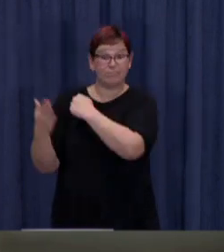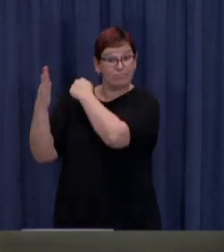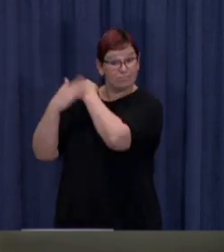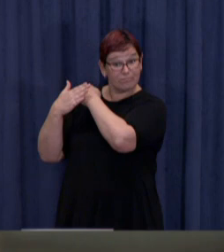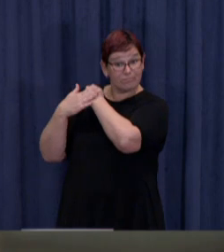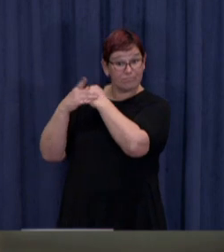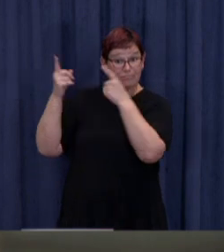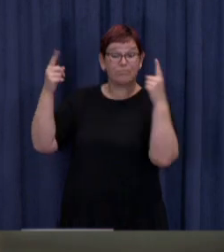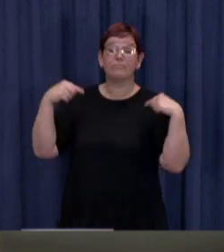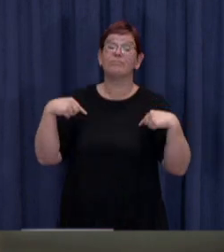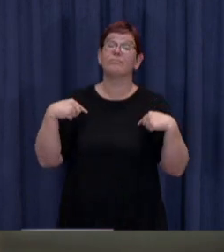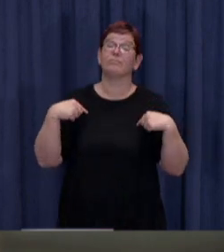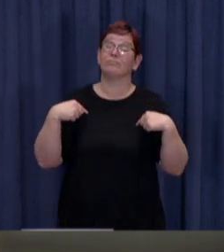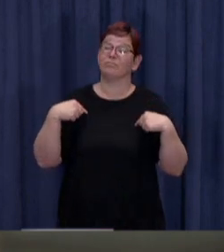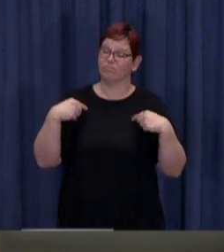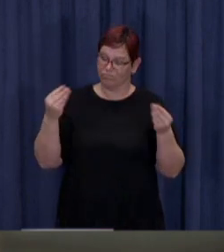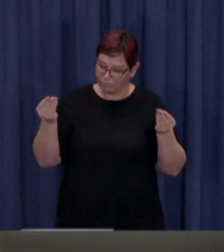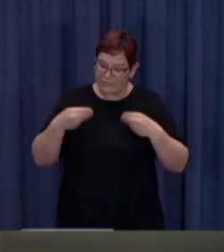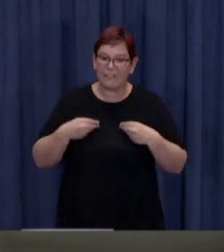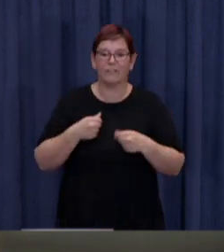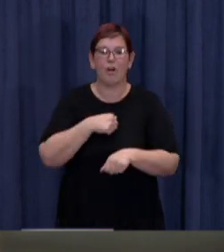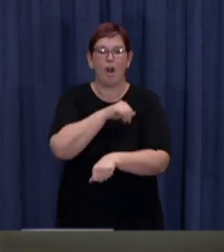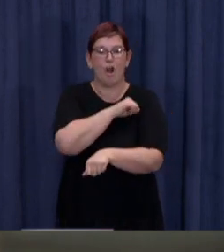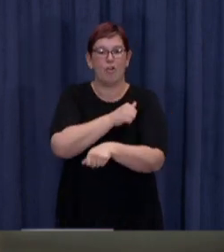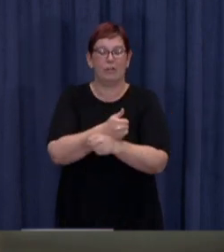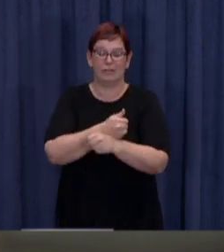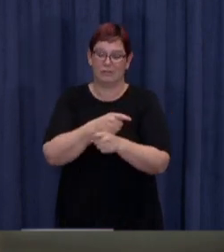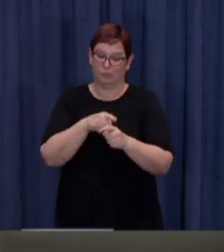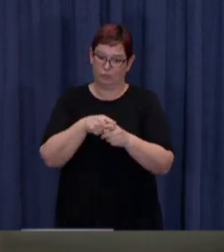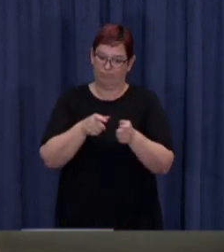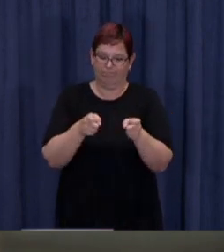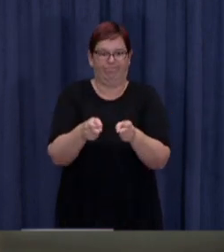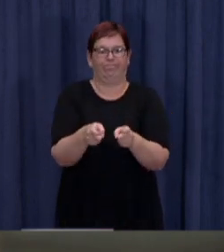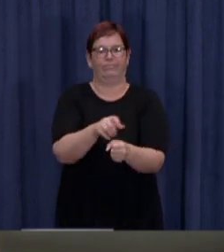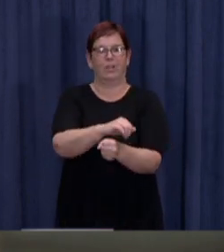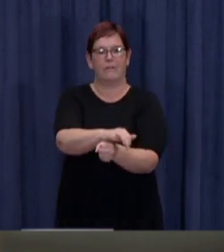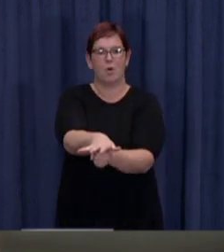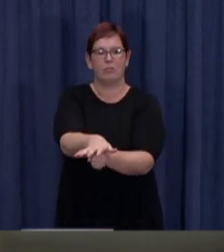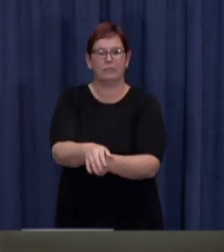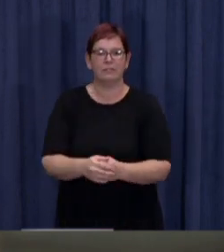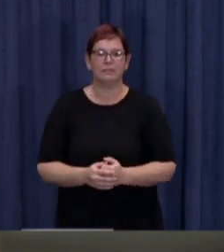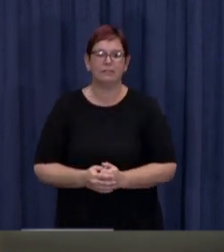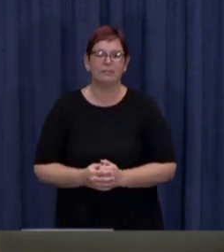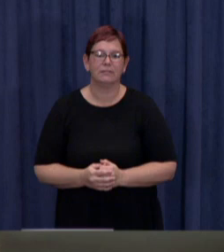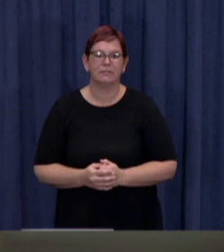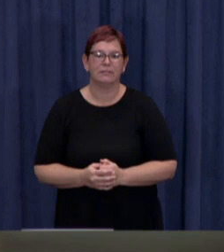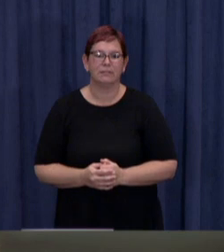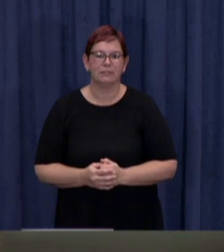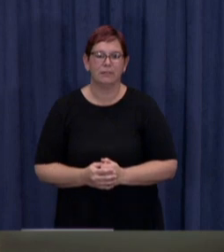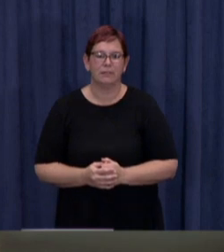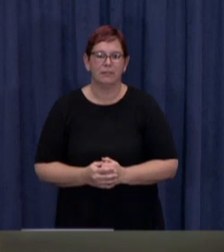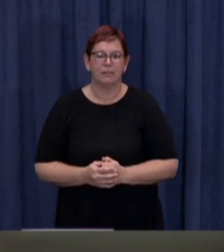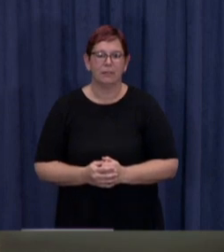Hayley Cooper Newstalk1010 go ahead Hayley